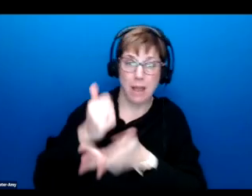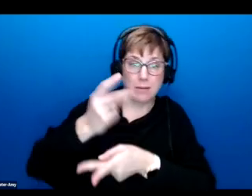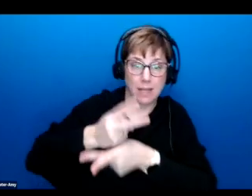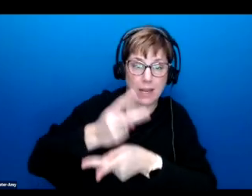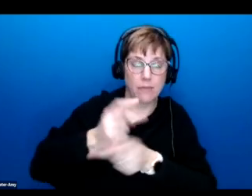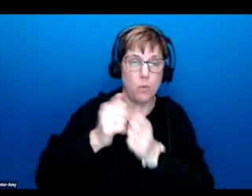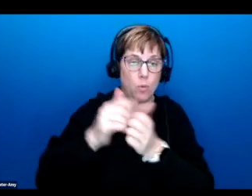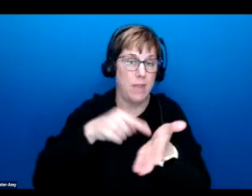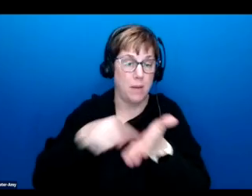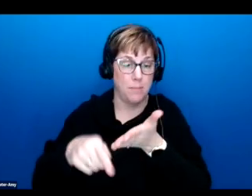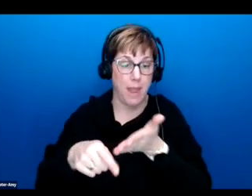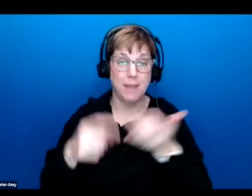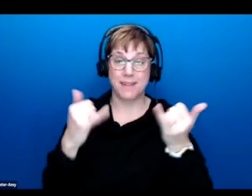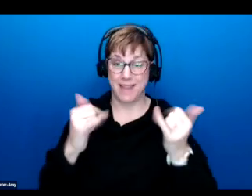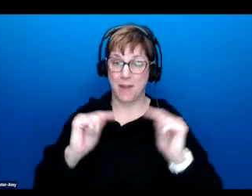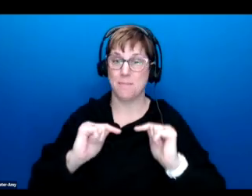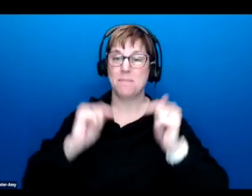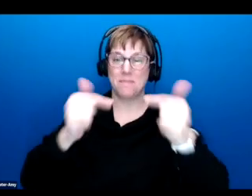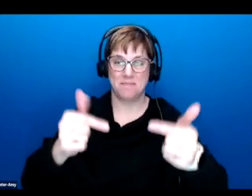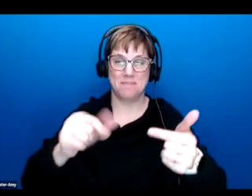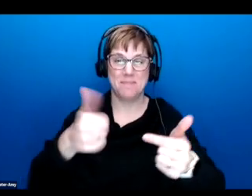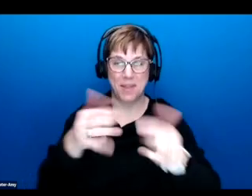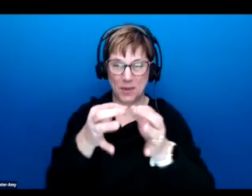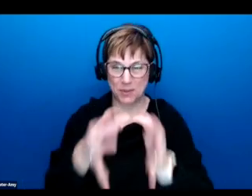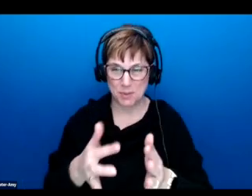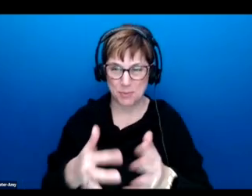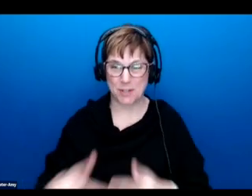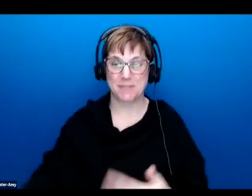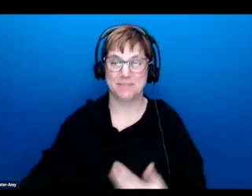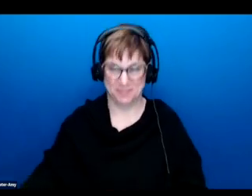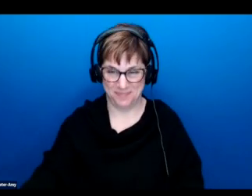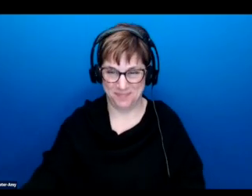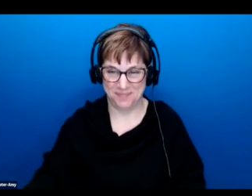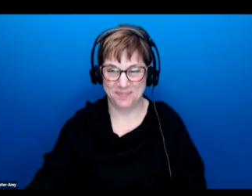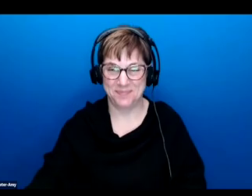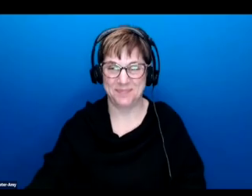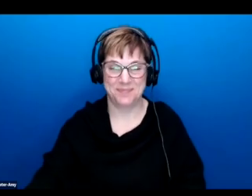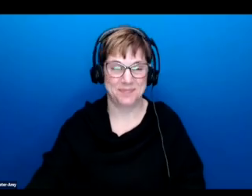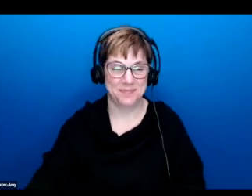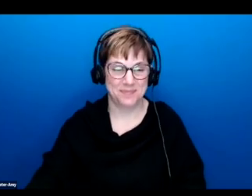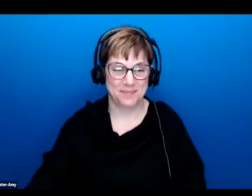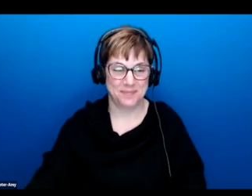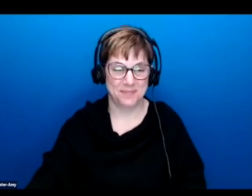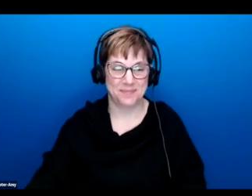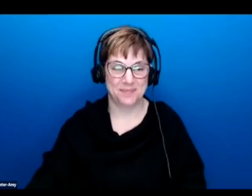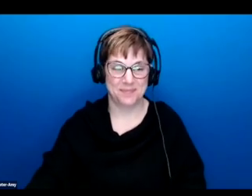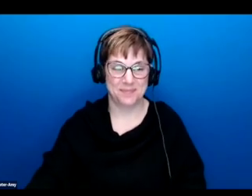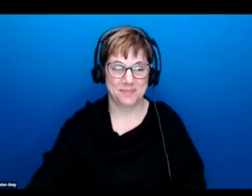Additionally, this large discrepancy may reflect unmet LTSS needs.